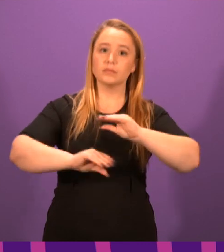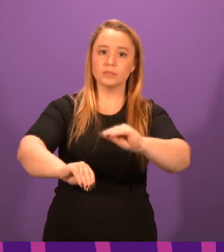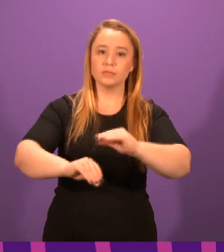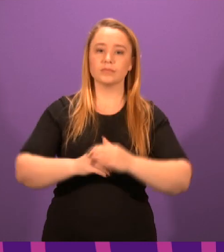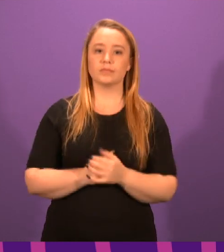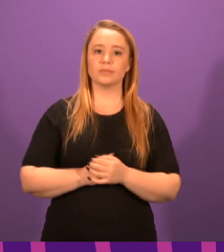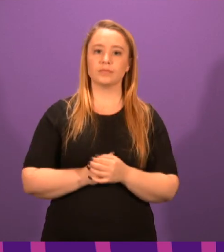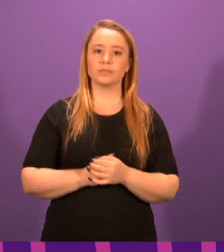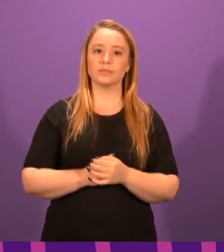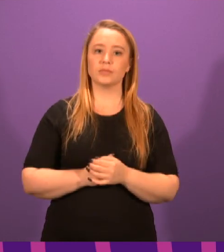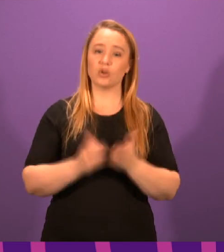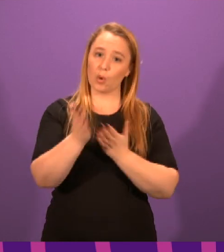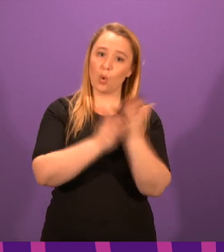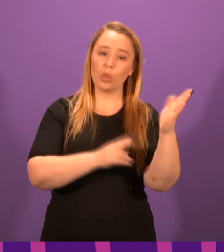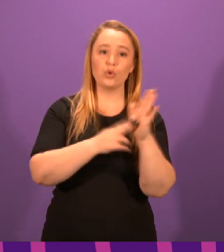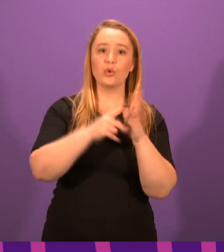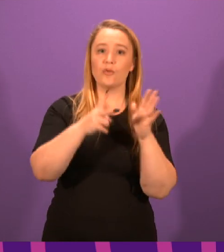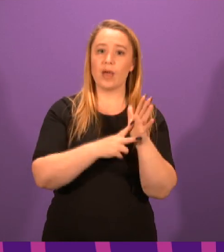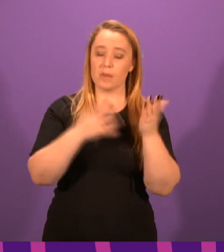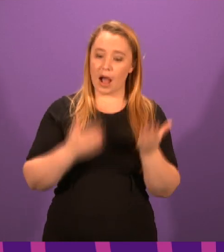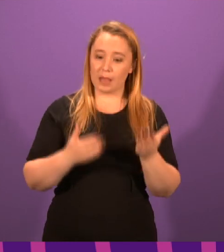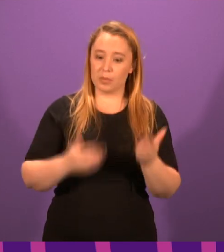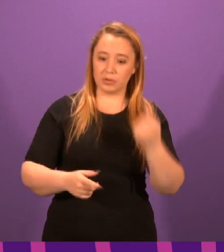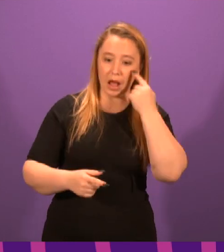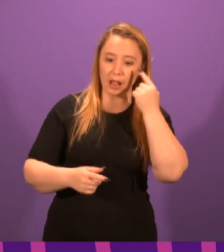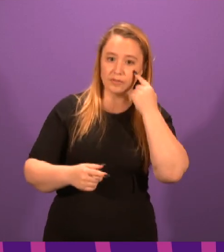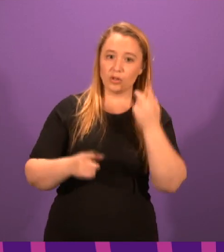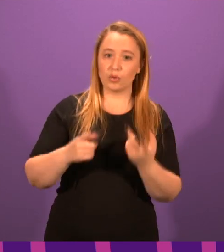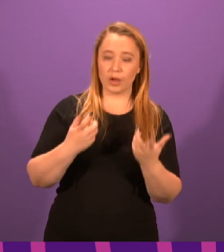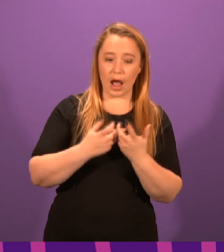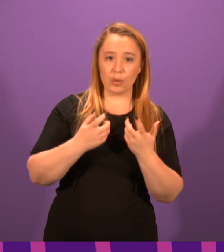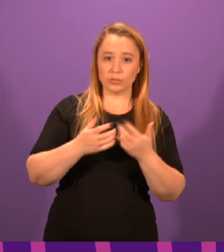way through during November, we will see whether we can roll it out further from December onwards.